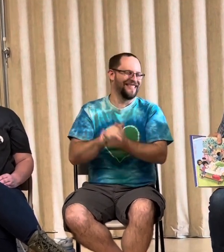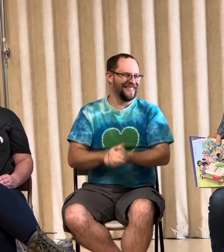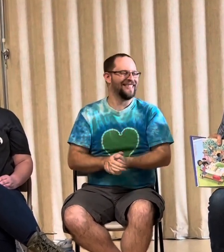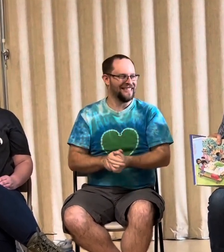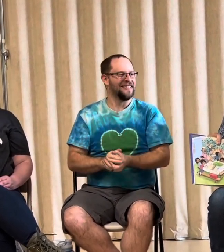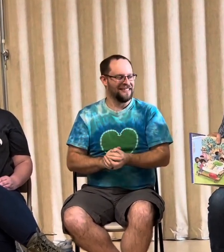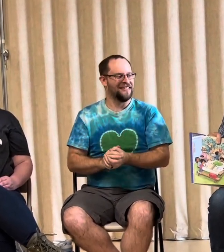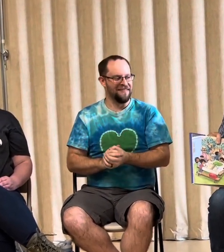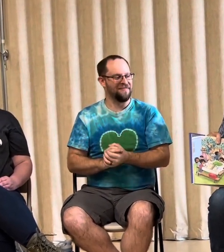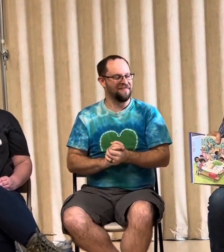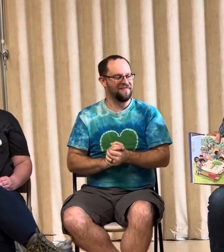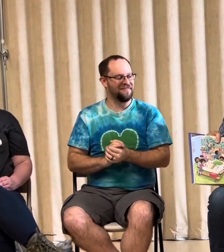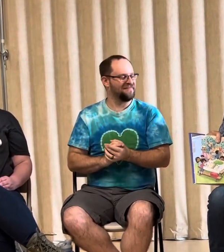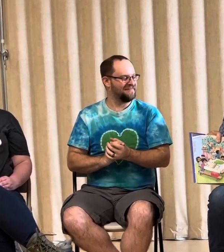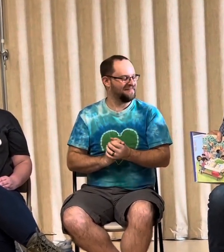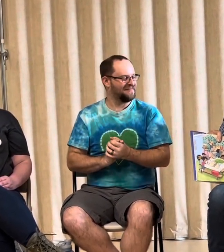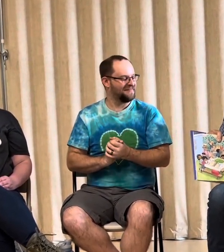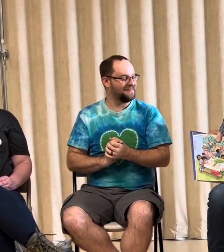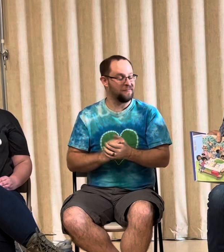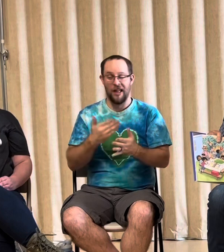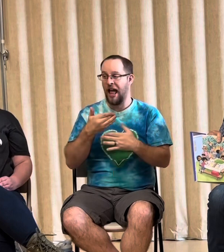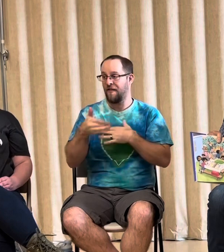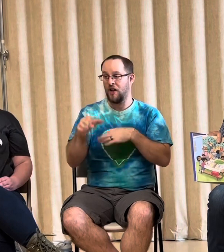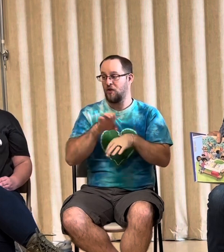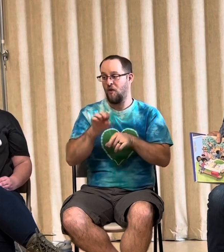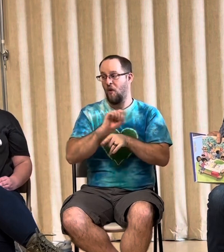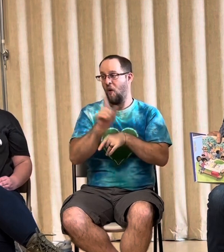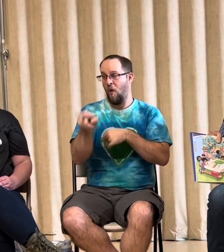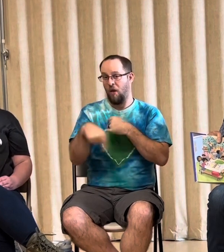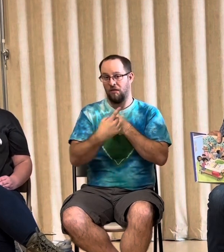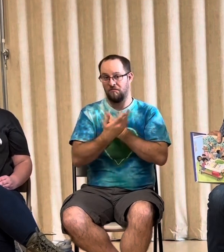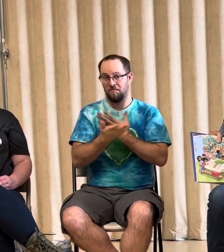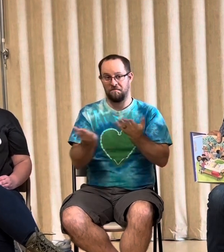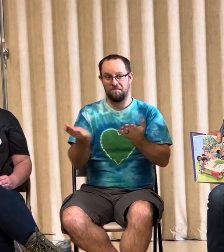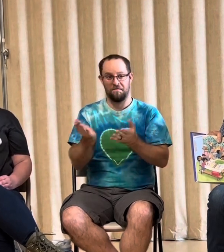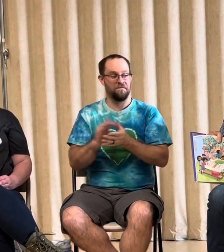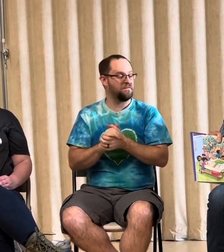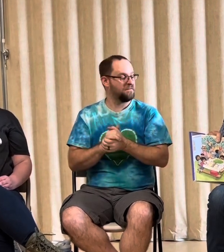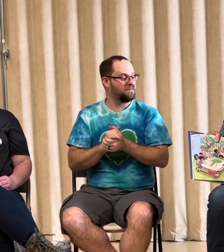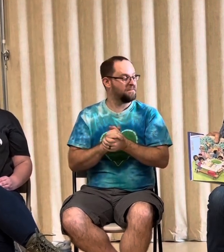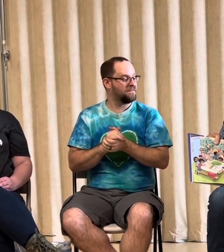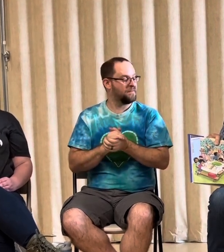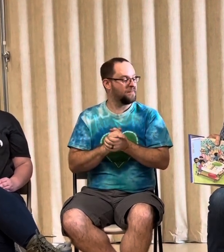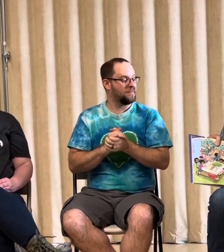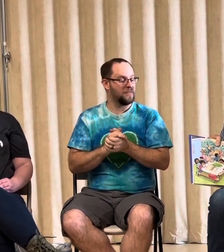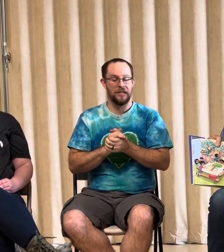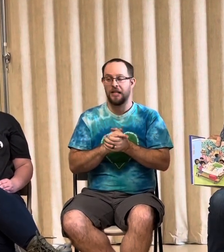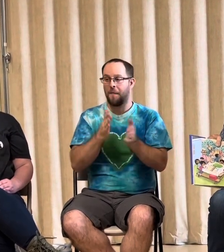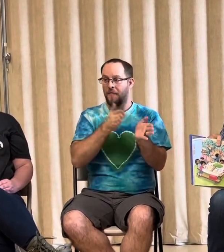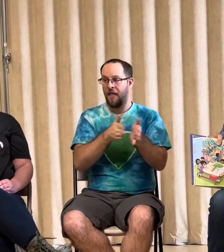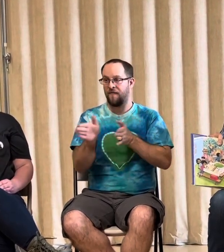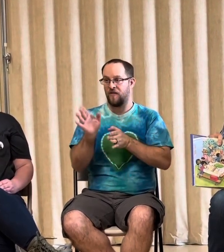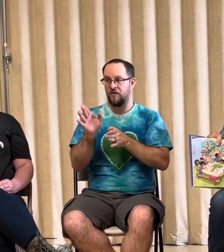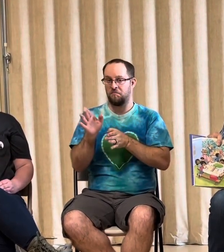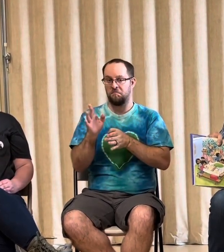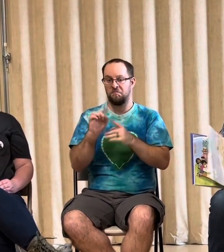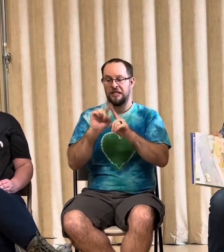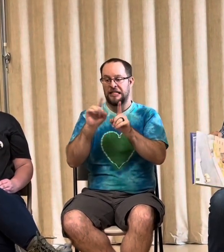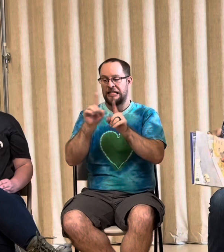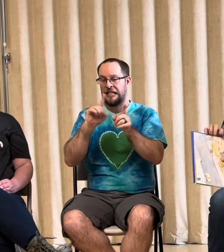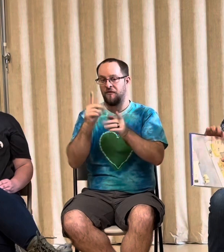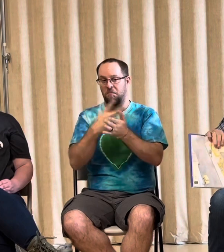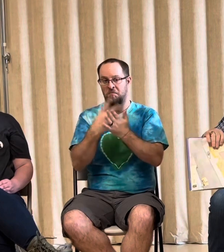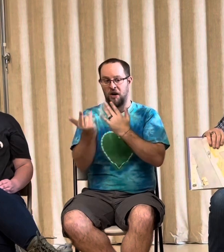Do you think he'd like that? So, after they do all those things and they plan for all the other projects, when they're